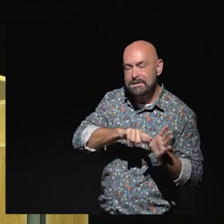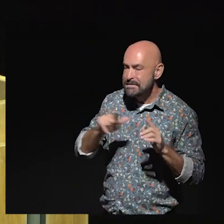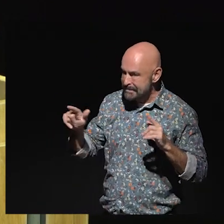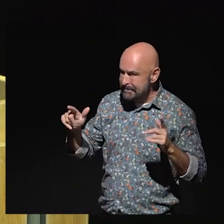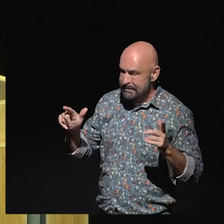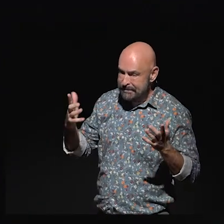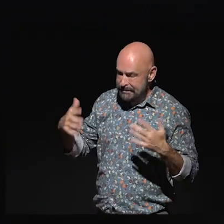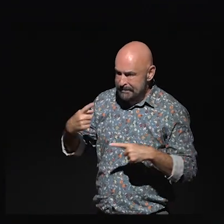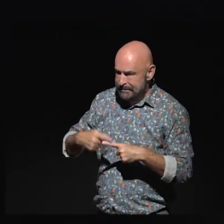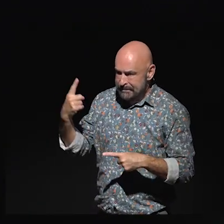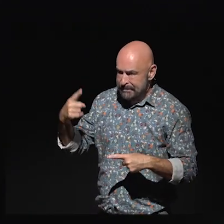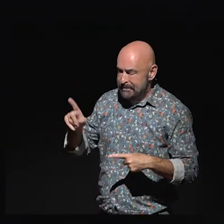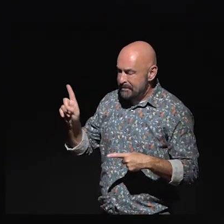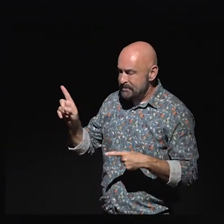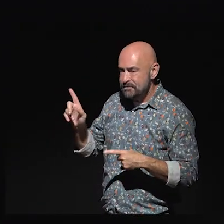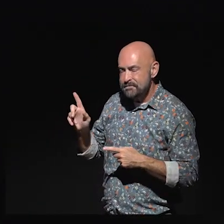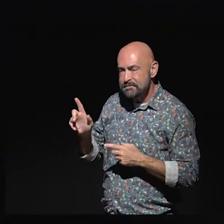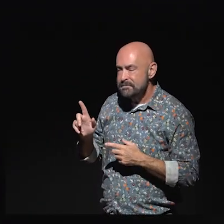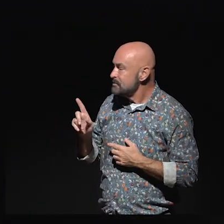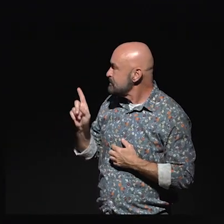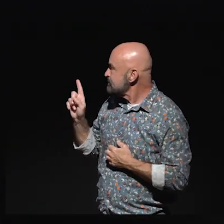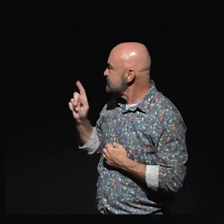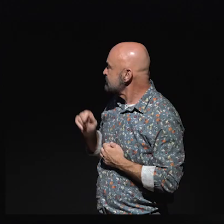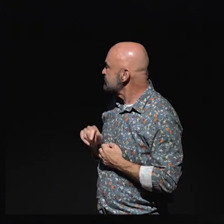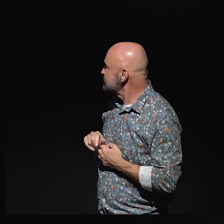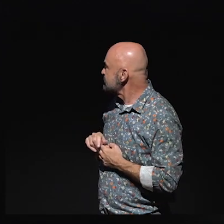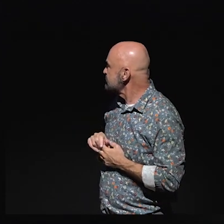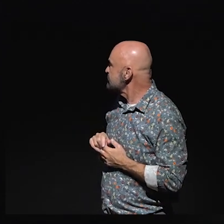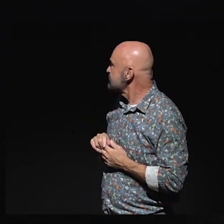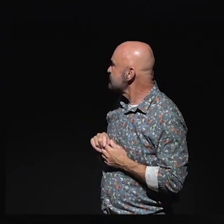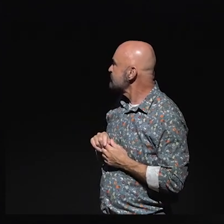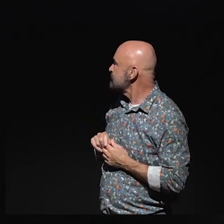In this picture, he is presenting a rather